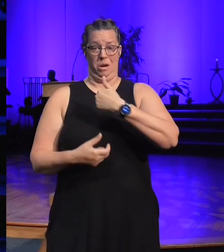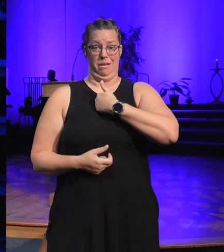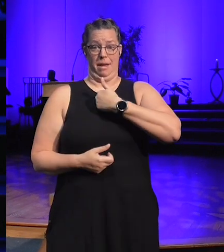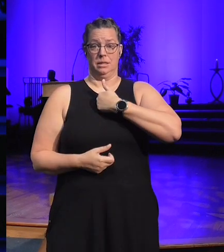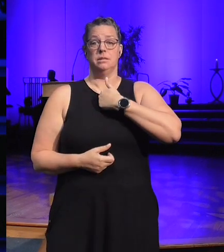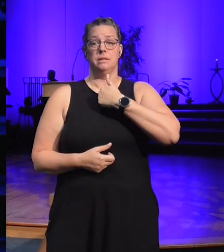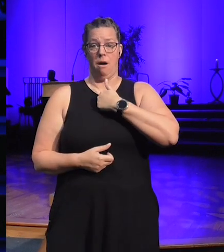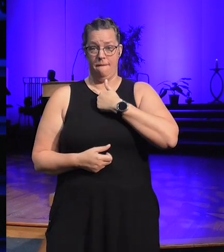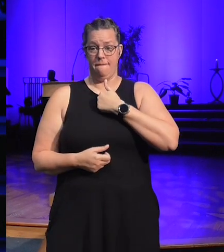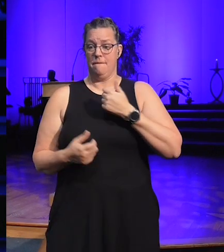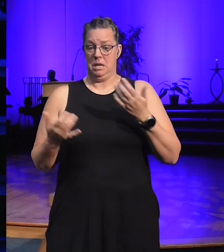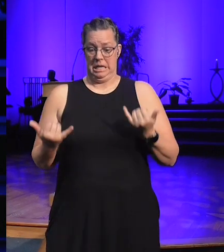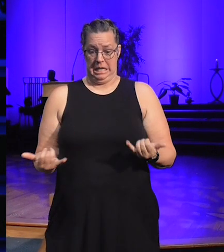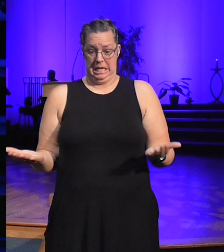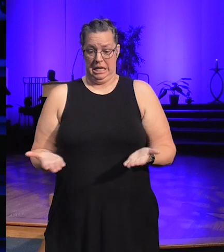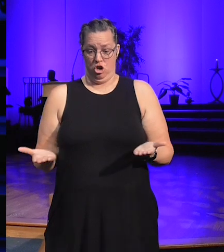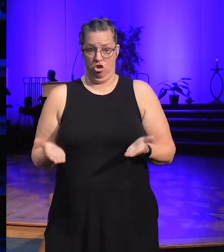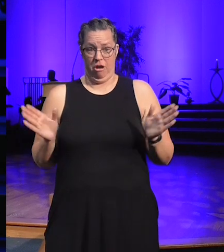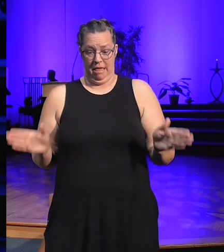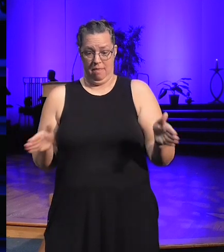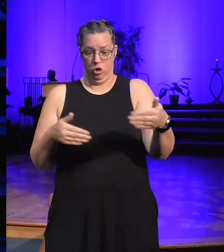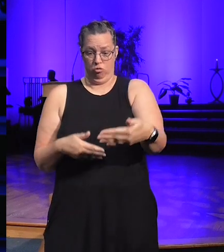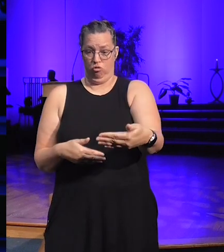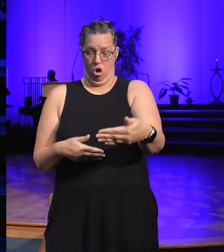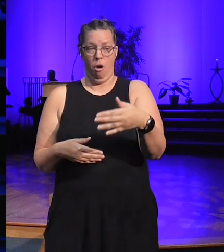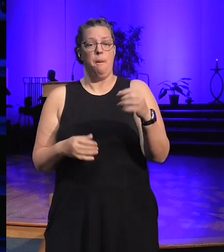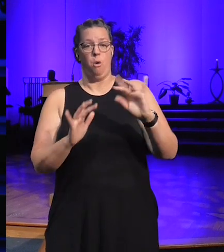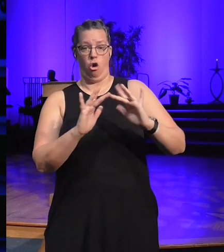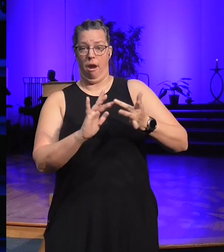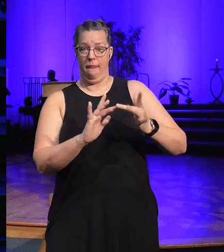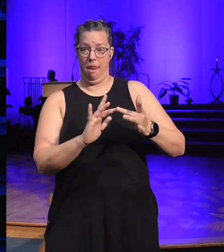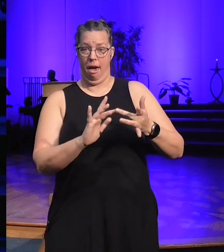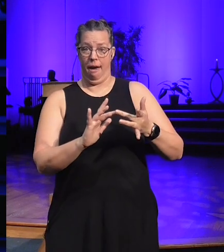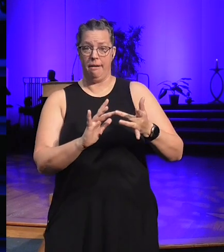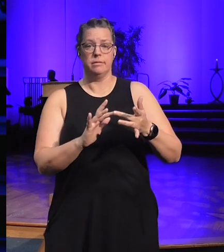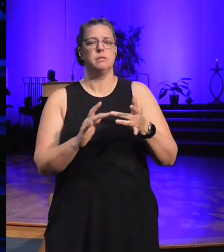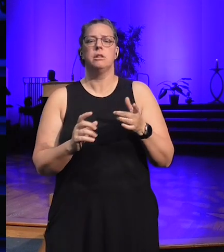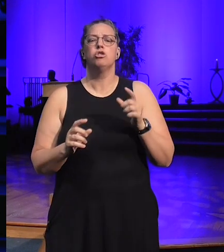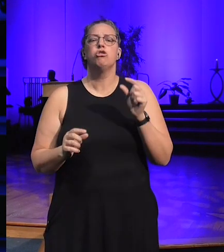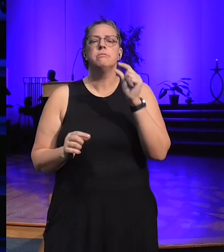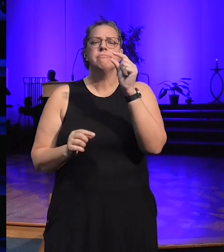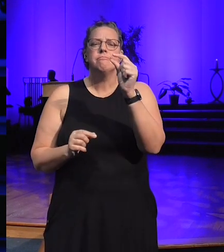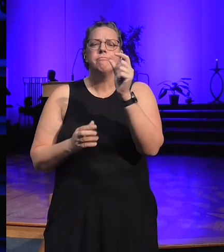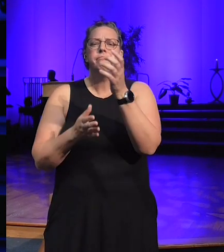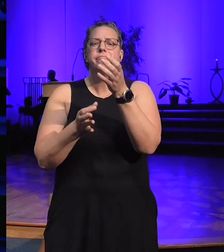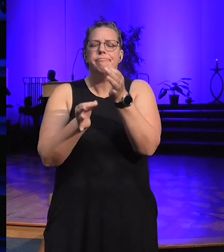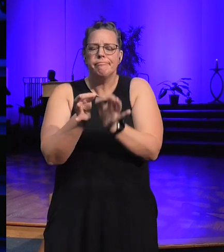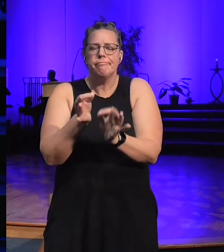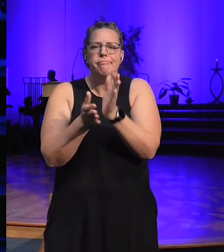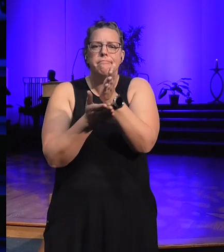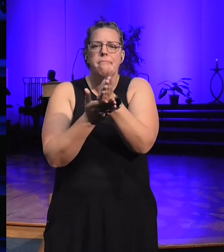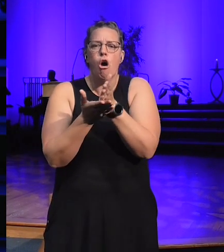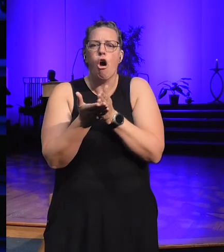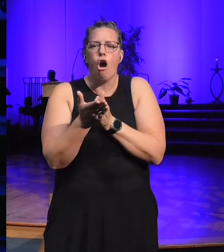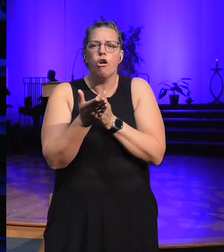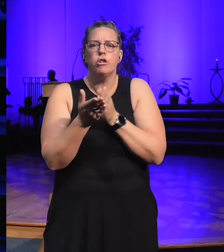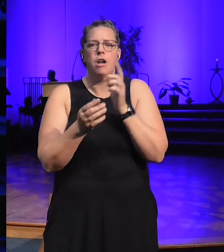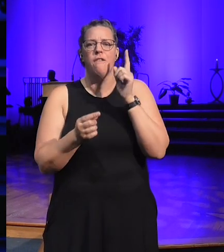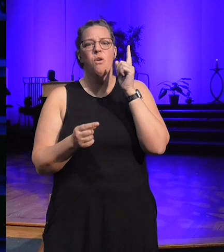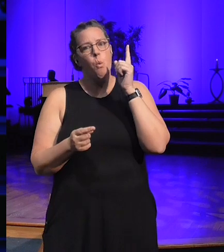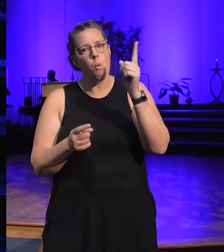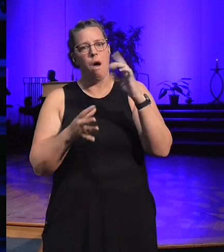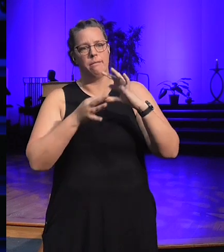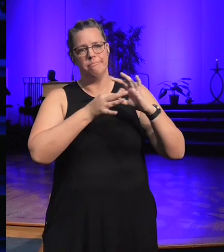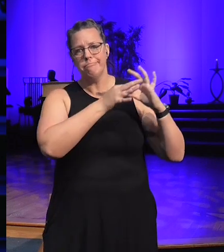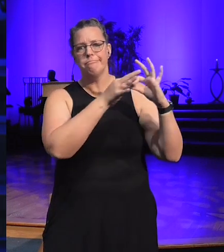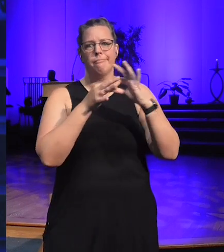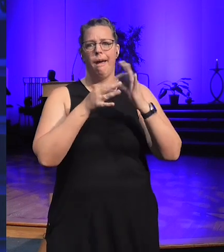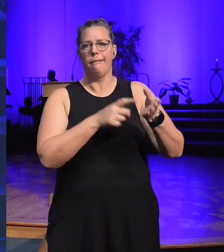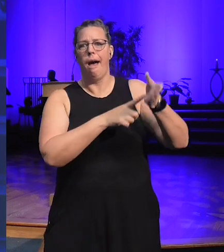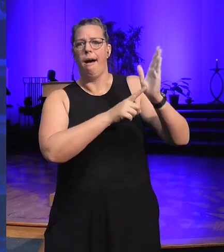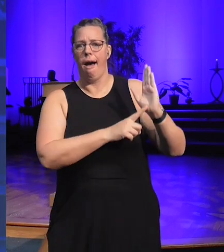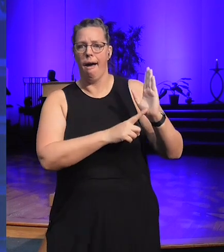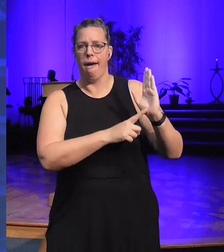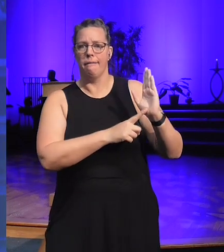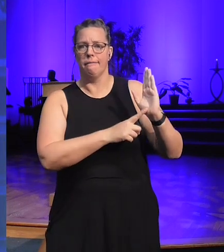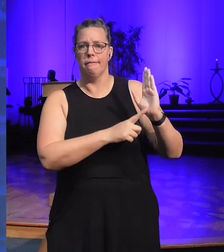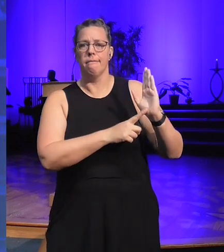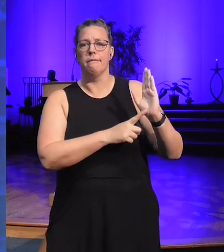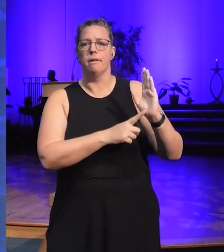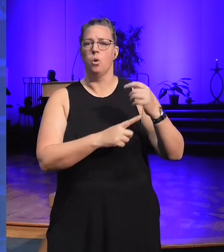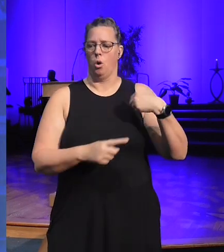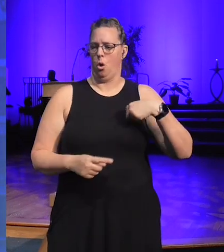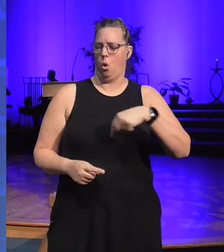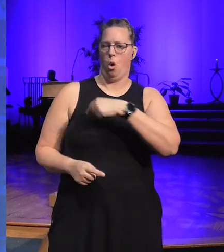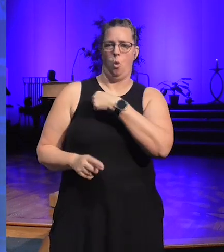in this room and online are just part of that one God we are Divine emanations we